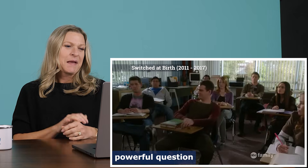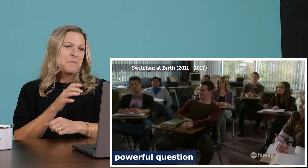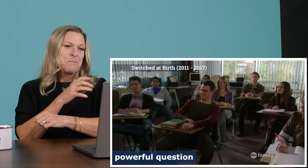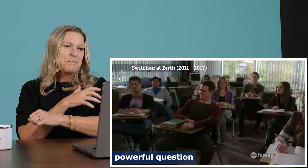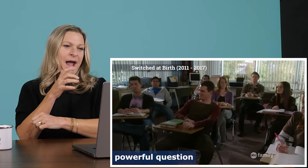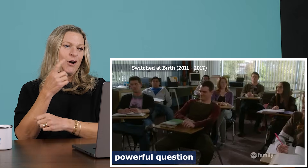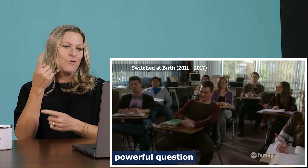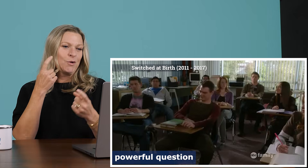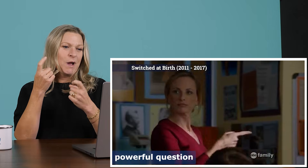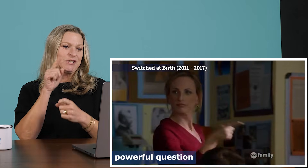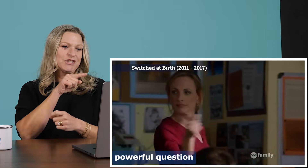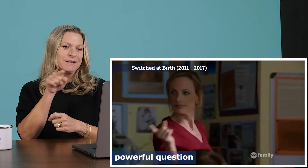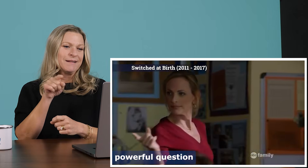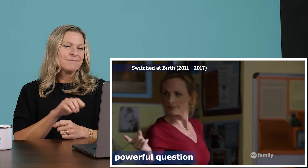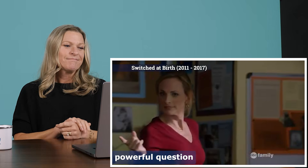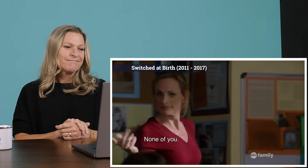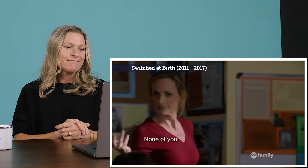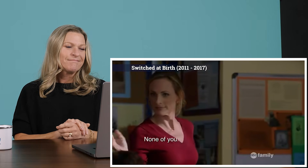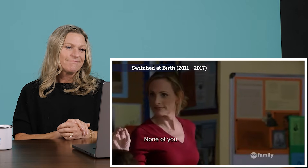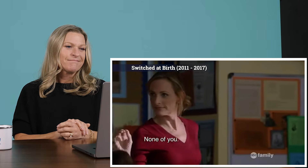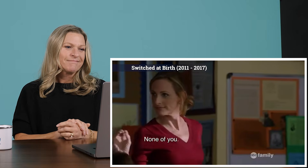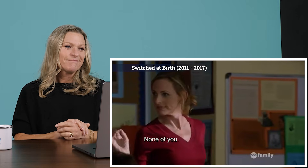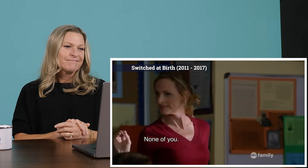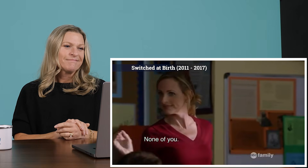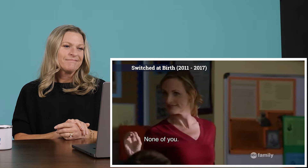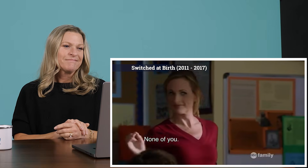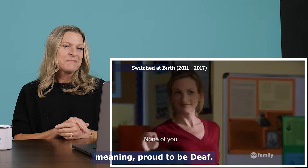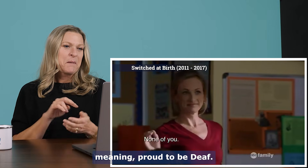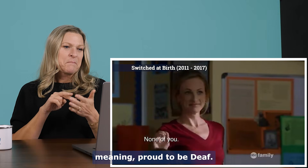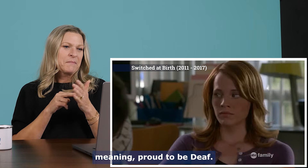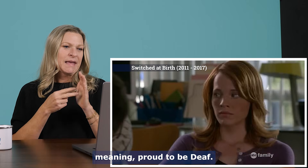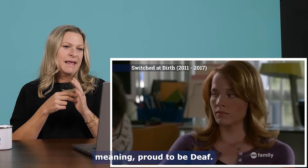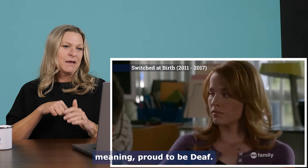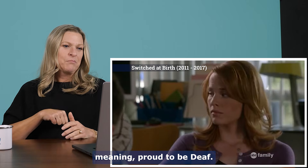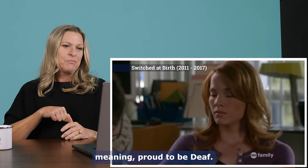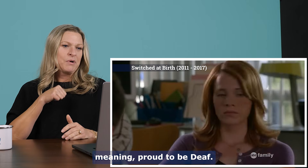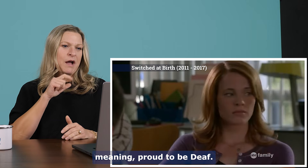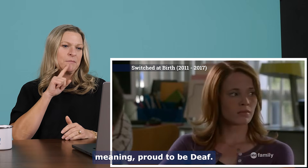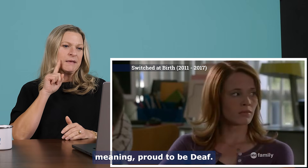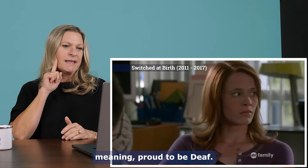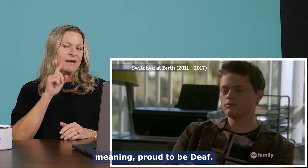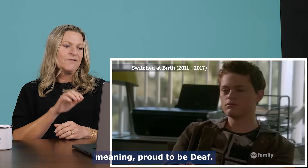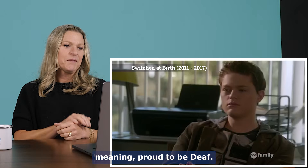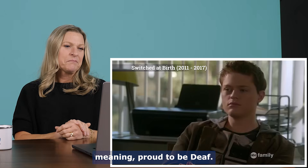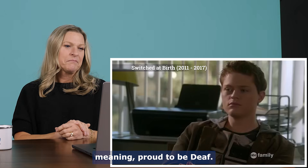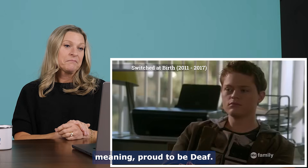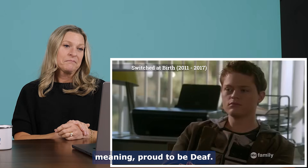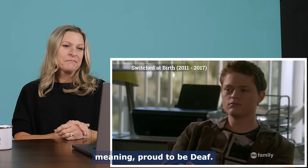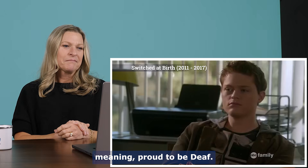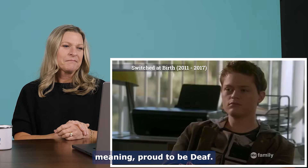powerful question meaning, proud to be Deaf.